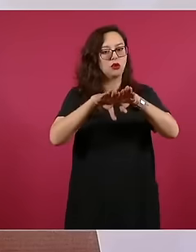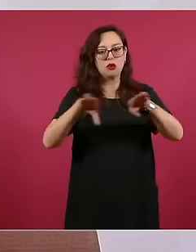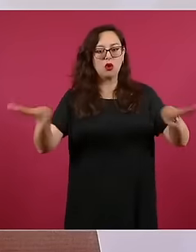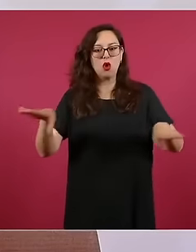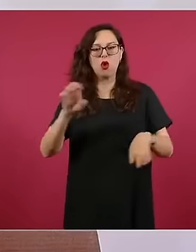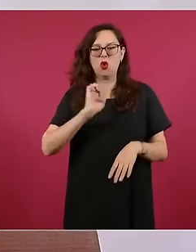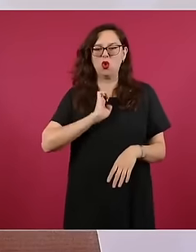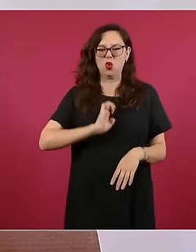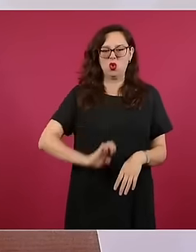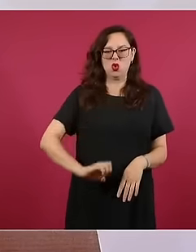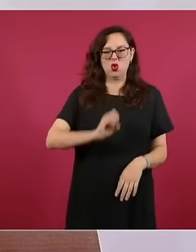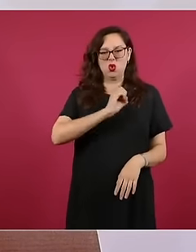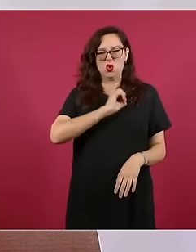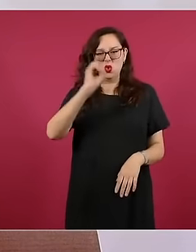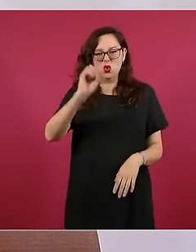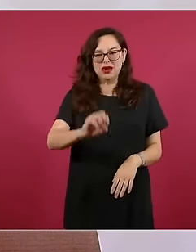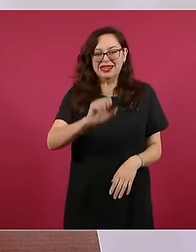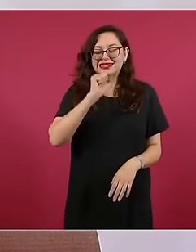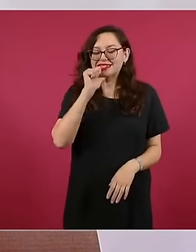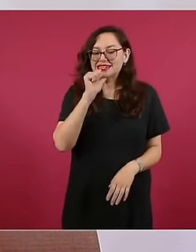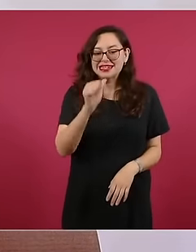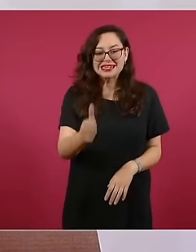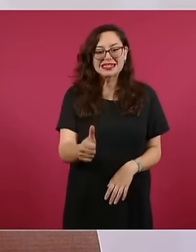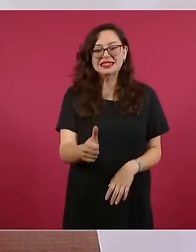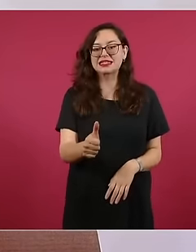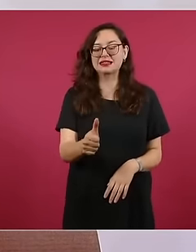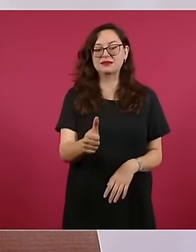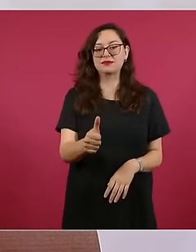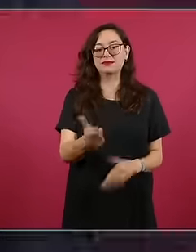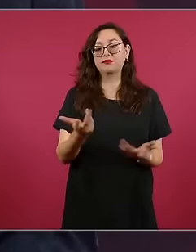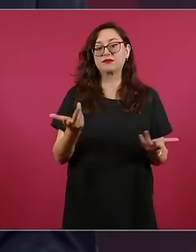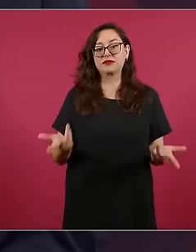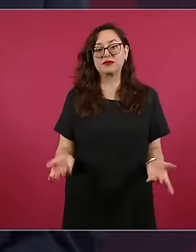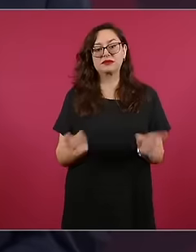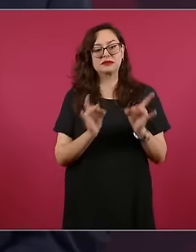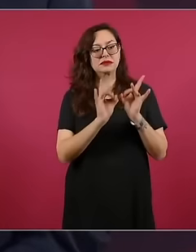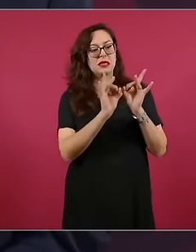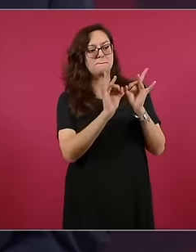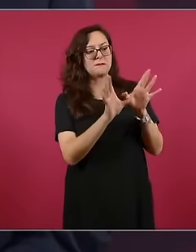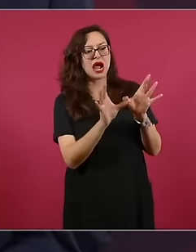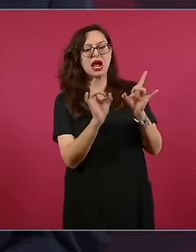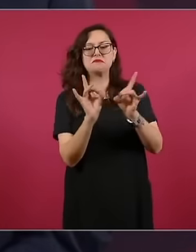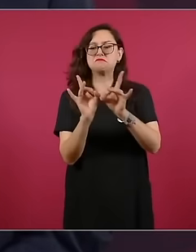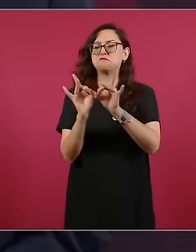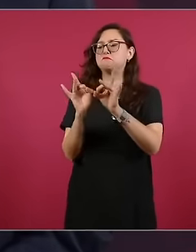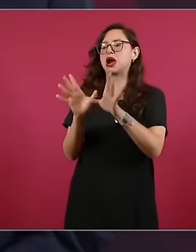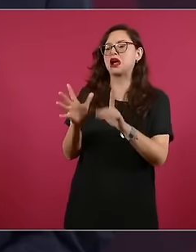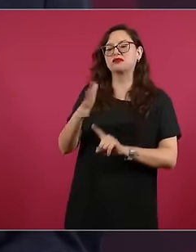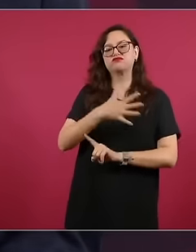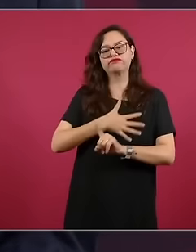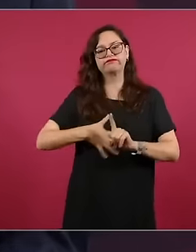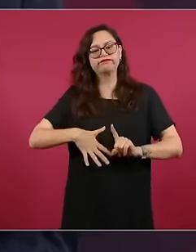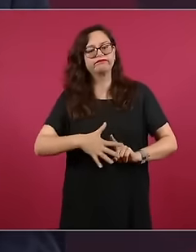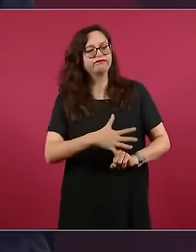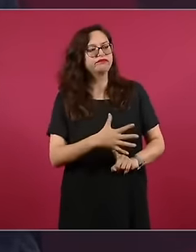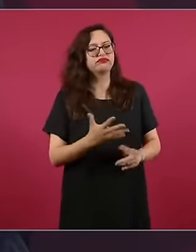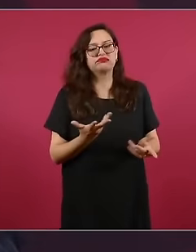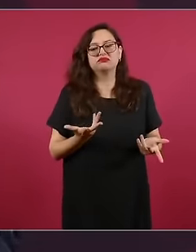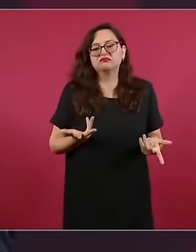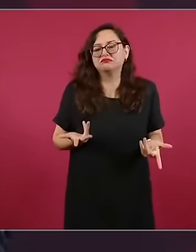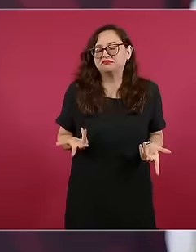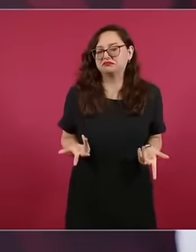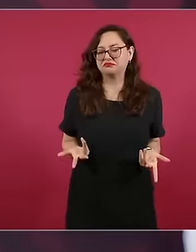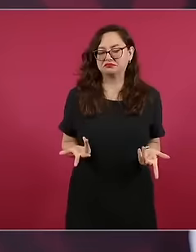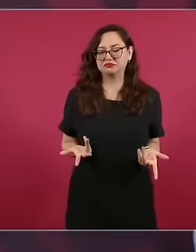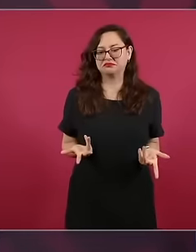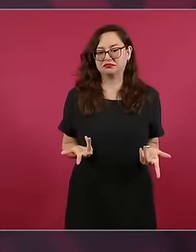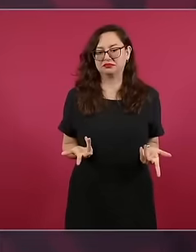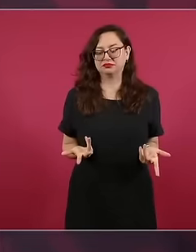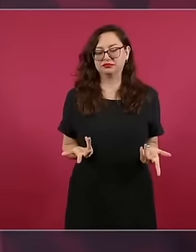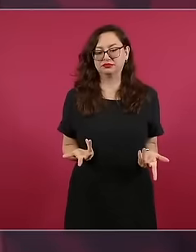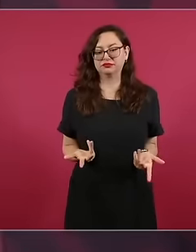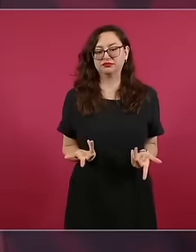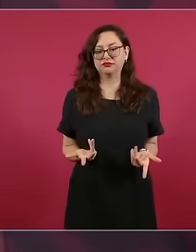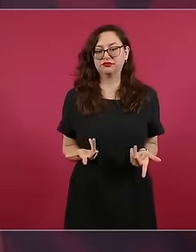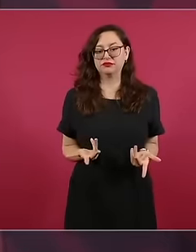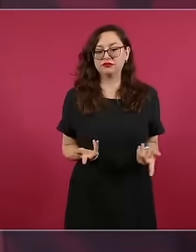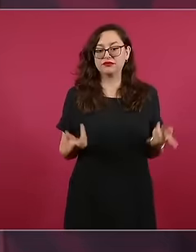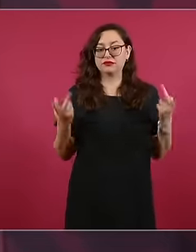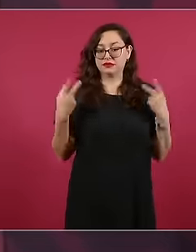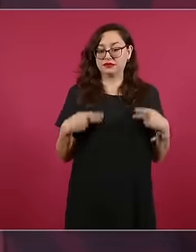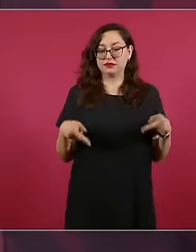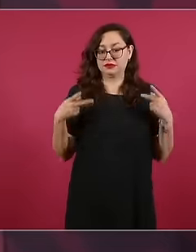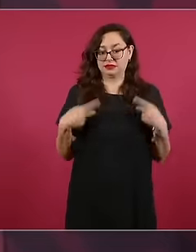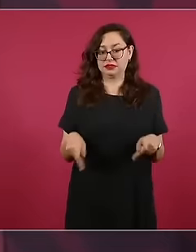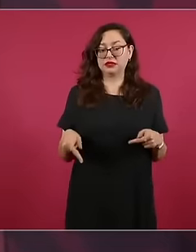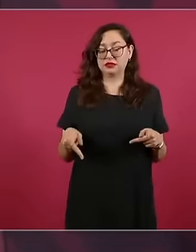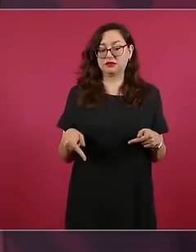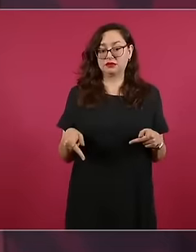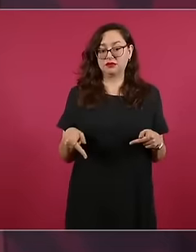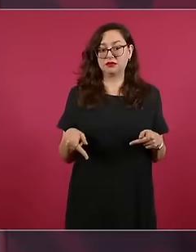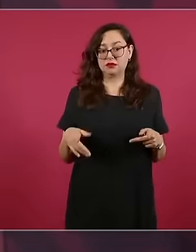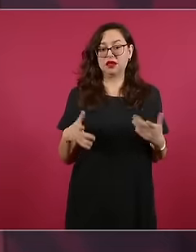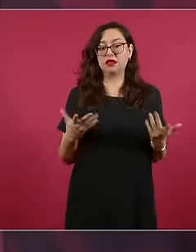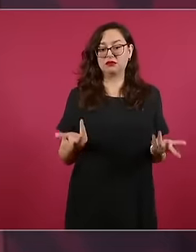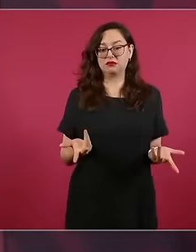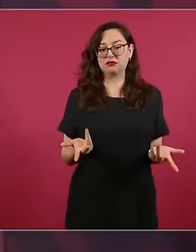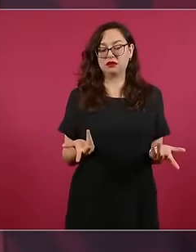no one is circumstances until The people who are being questioned the most these days